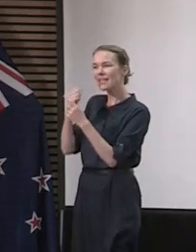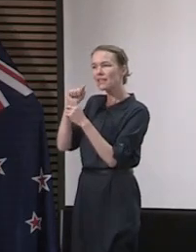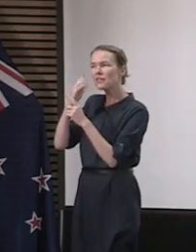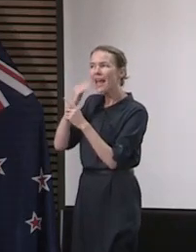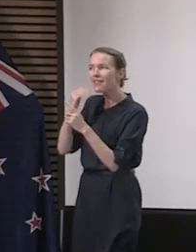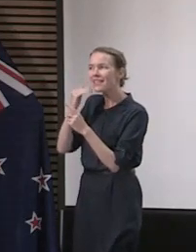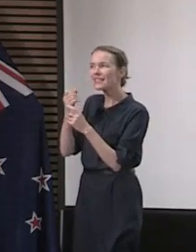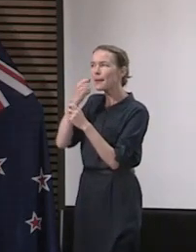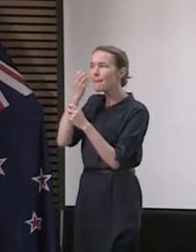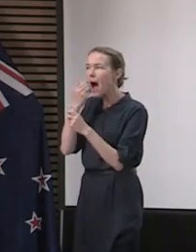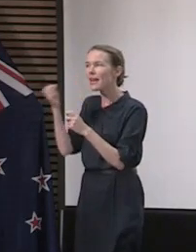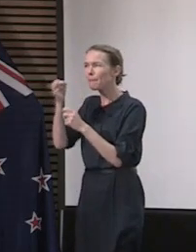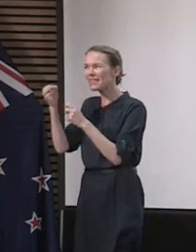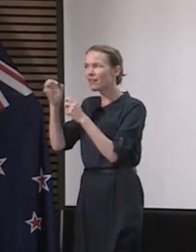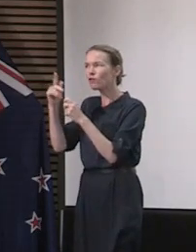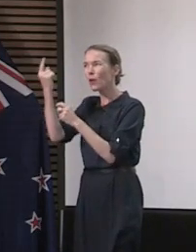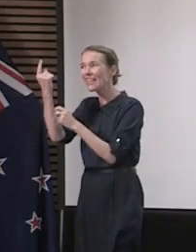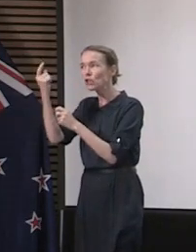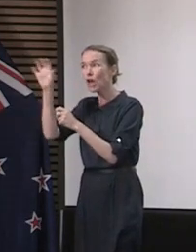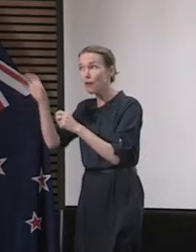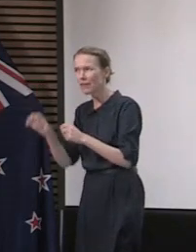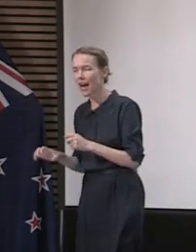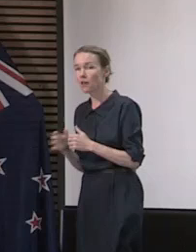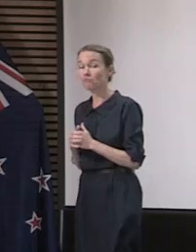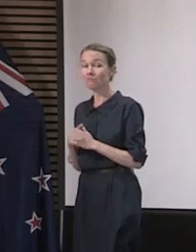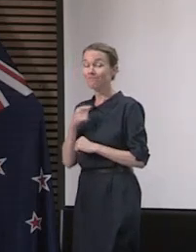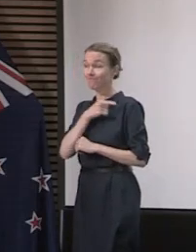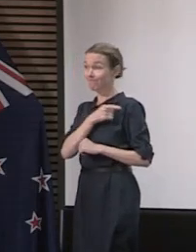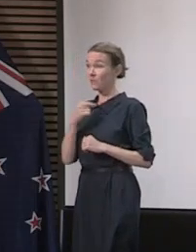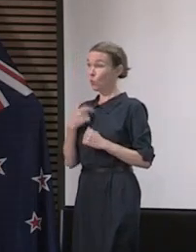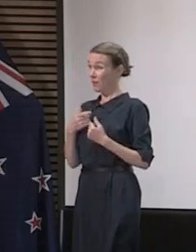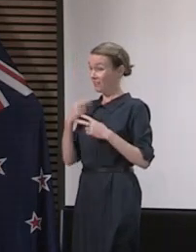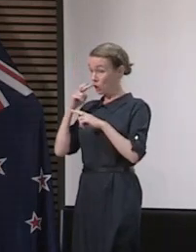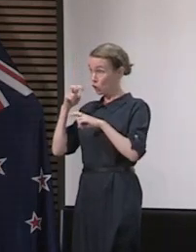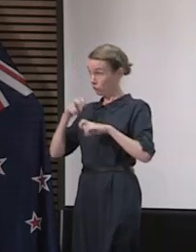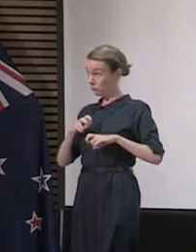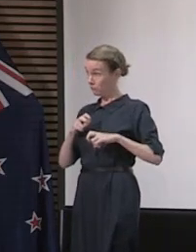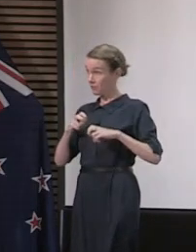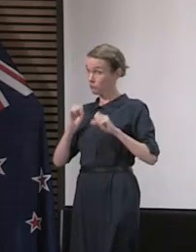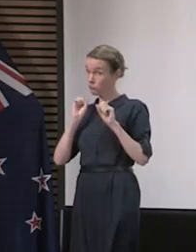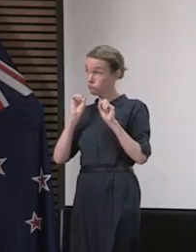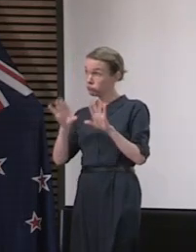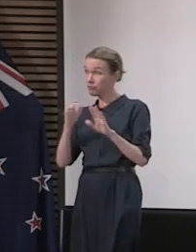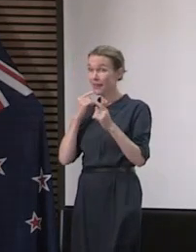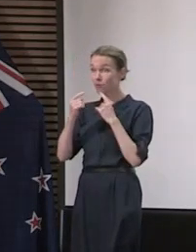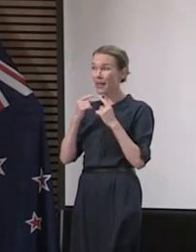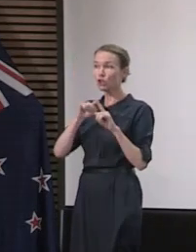haven't done the analysis. We can provide that. We've provided an updated analysis